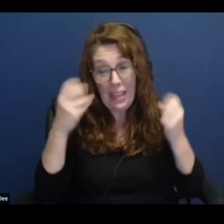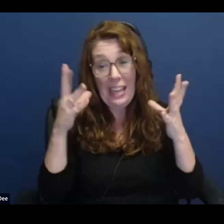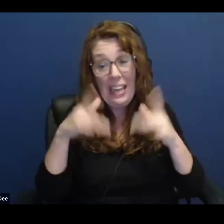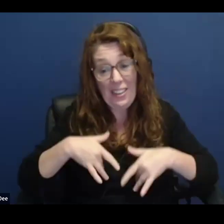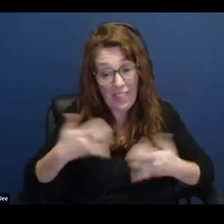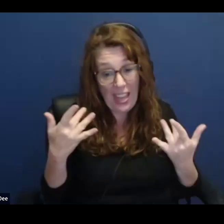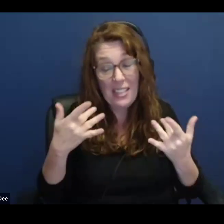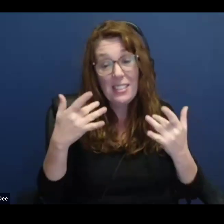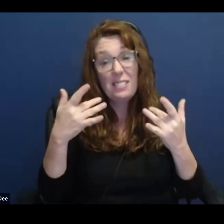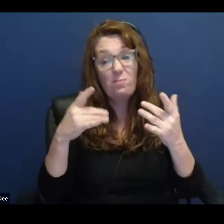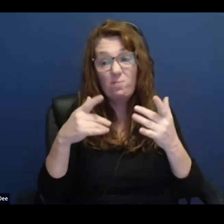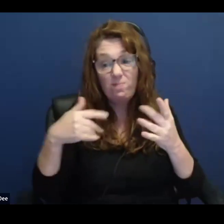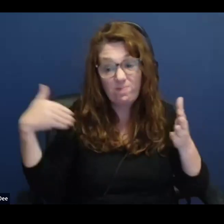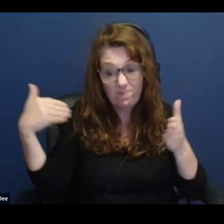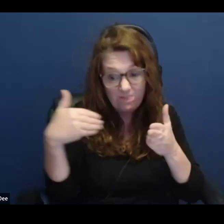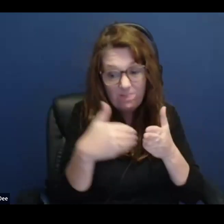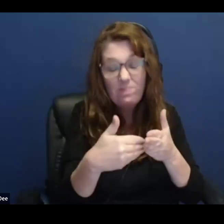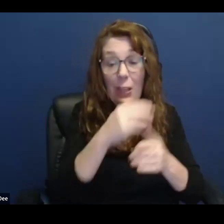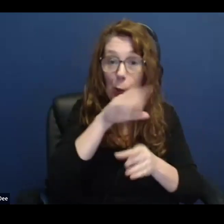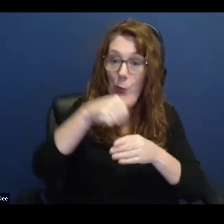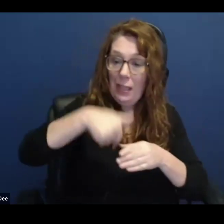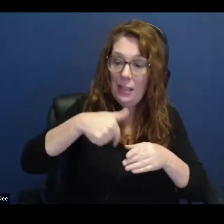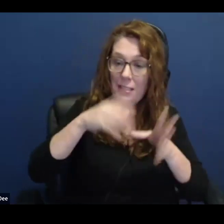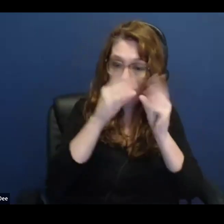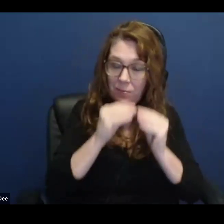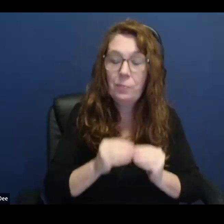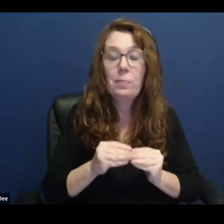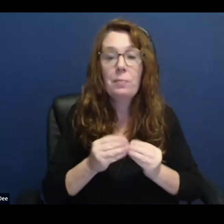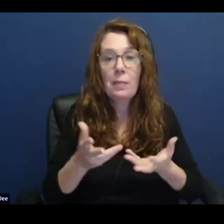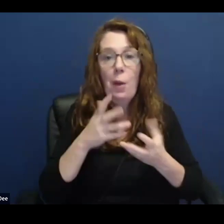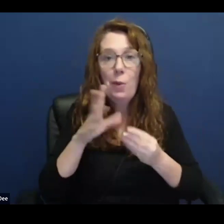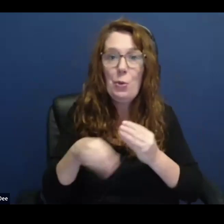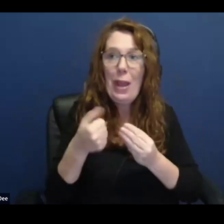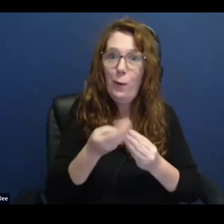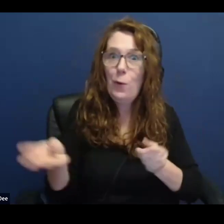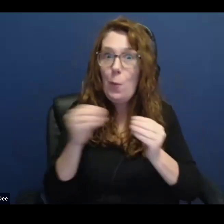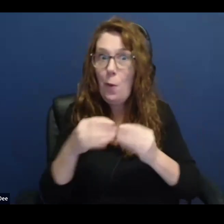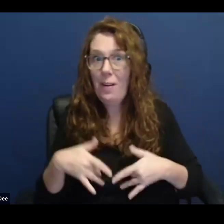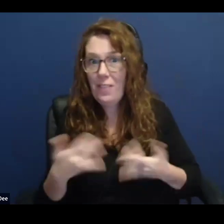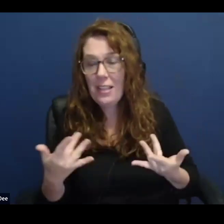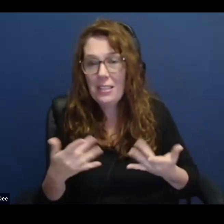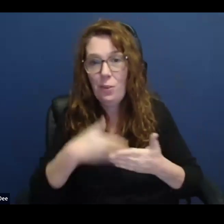this webinar series. I'd like to add a few more to your calendars just over the next